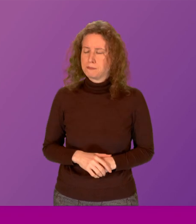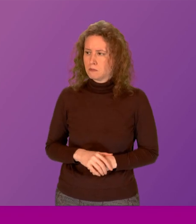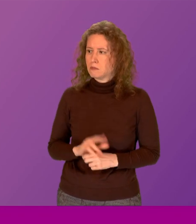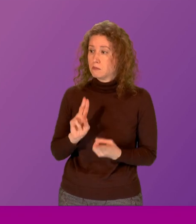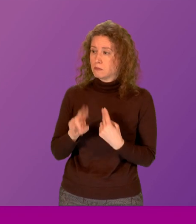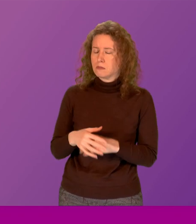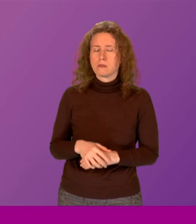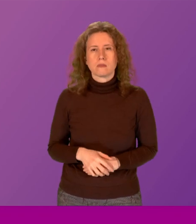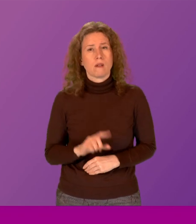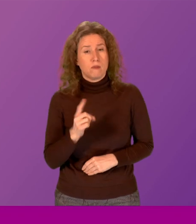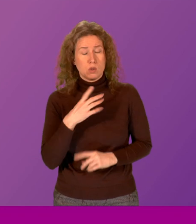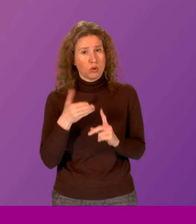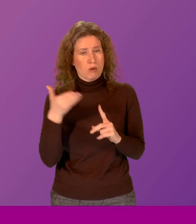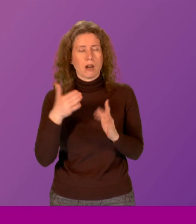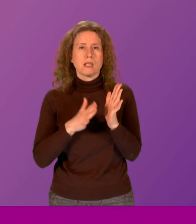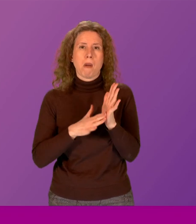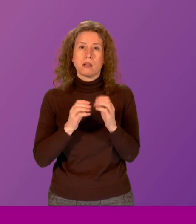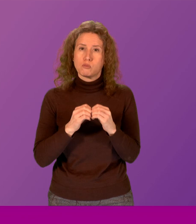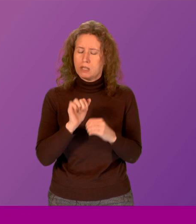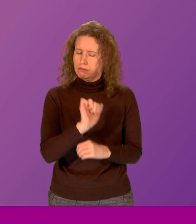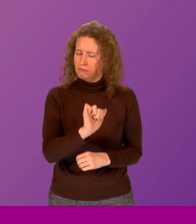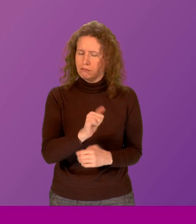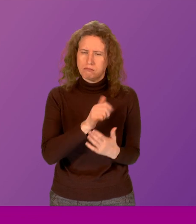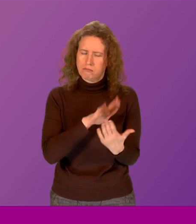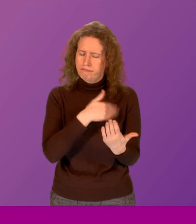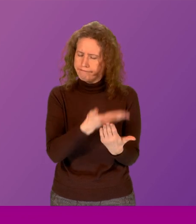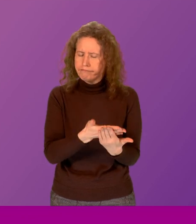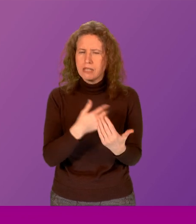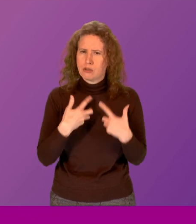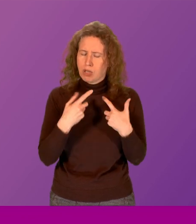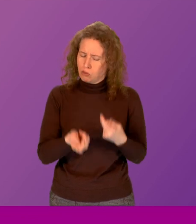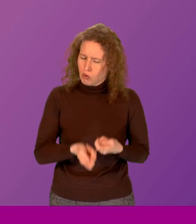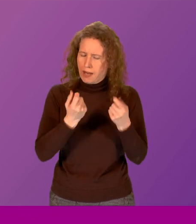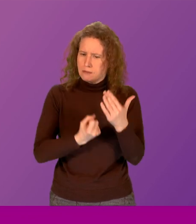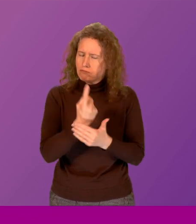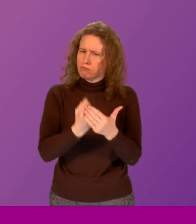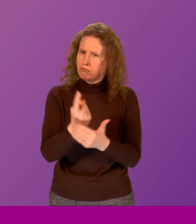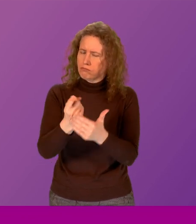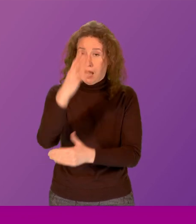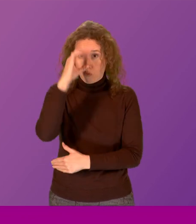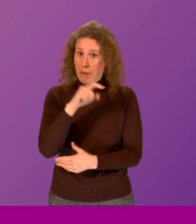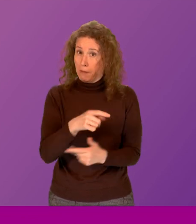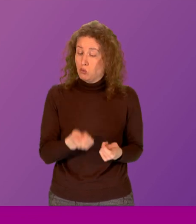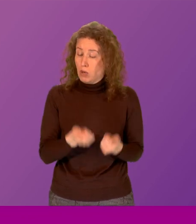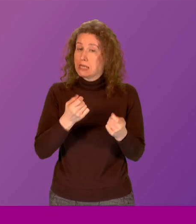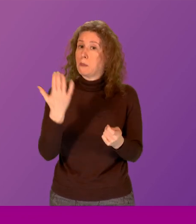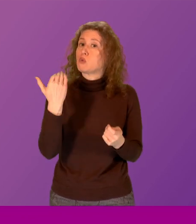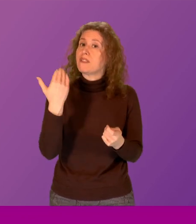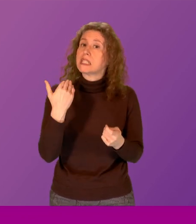I recognise that Miles Briggs has a long-standing interest in the issue. He has raised it many times and I remember him raising it with me in previous ministerial